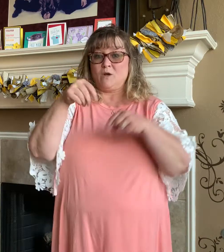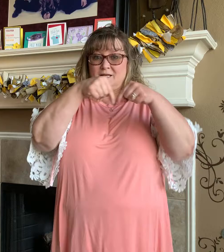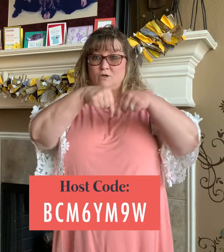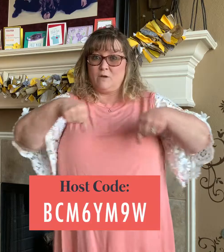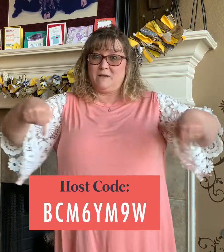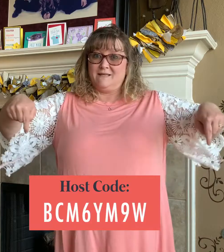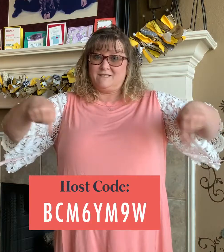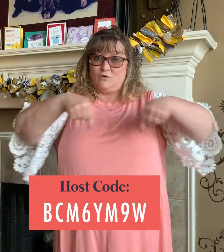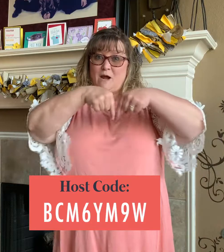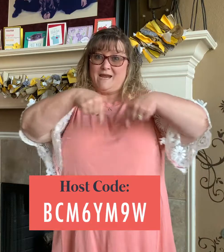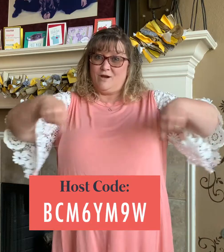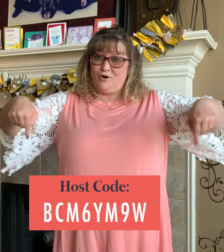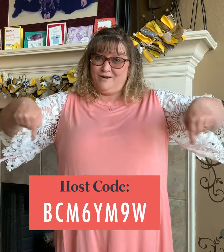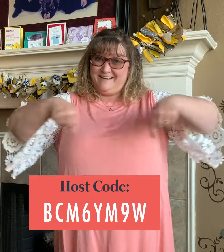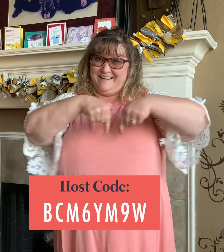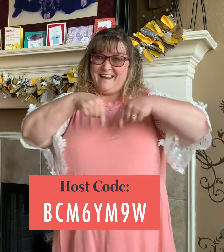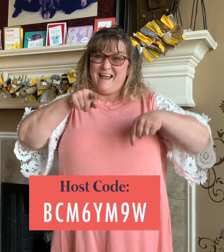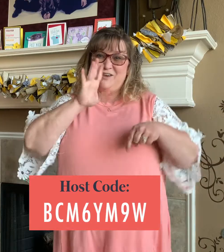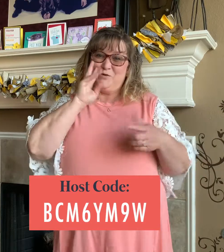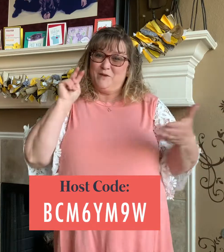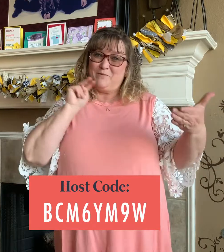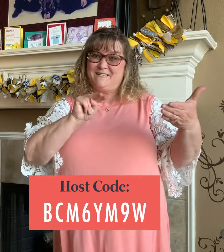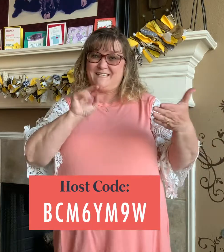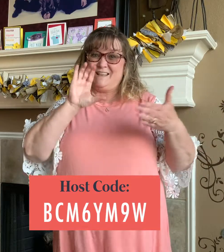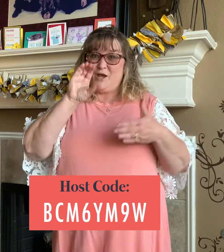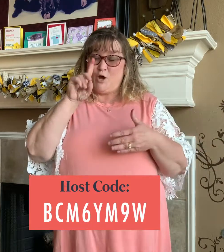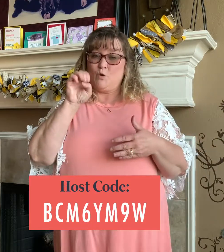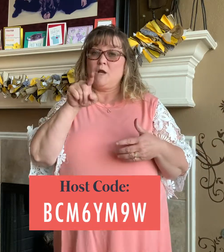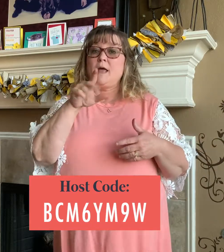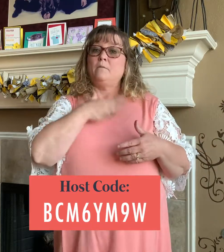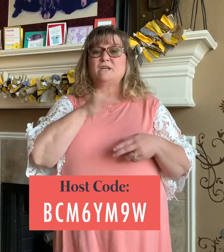it's going to be listed right here and you'll be able to see the code please